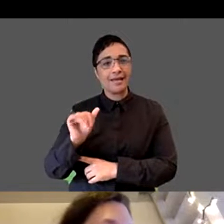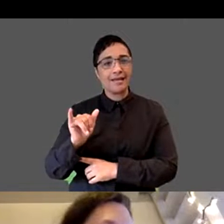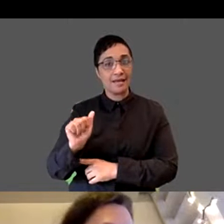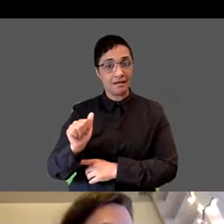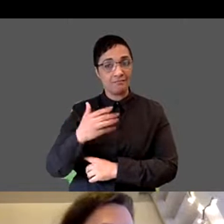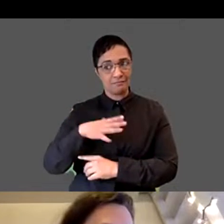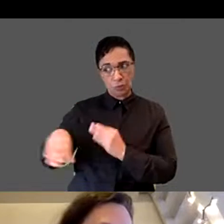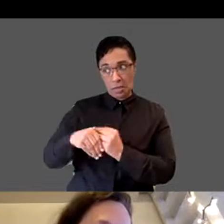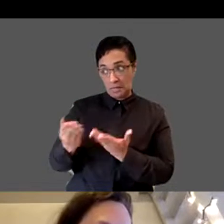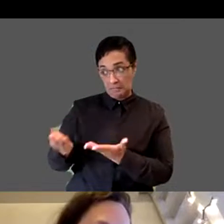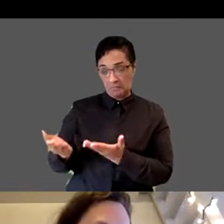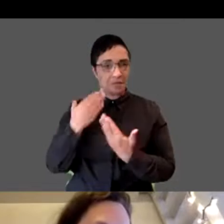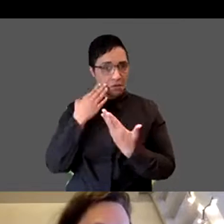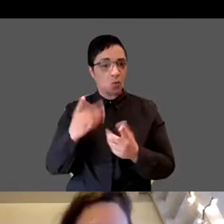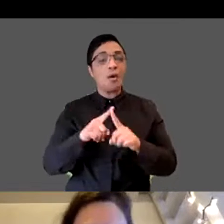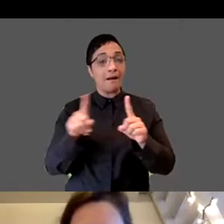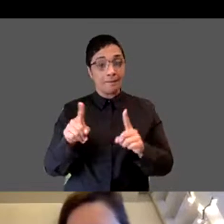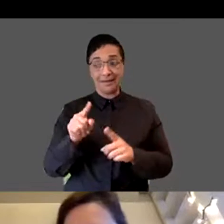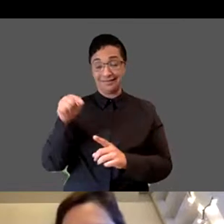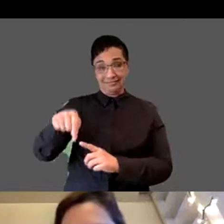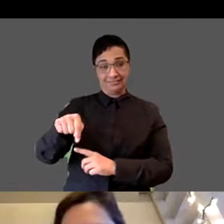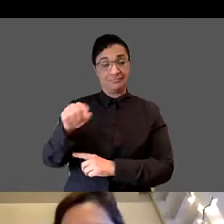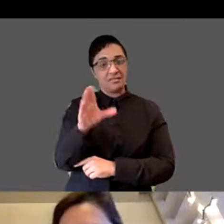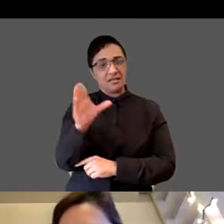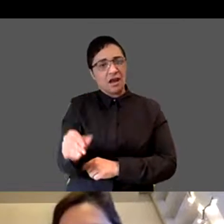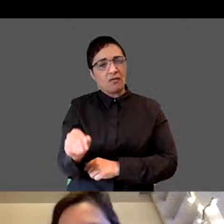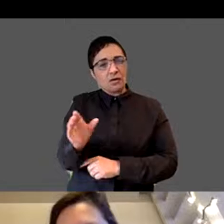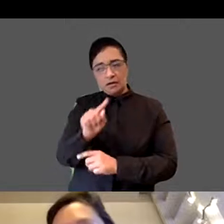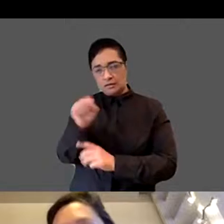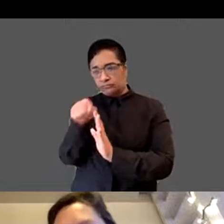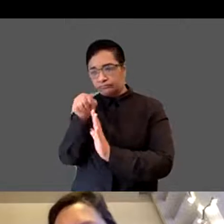But Kenya is an excellent example where a lot of different stakeholders have come together